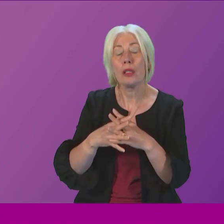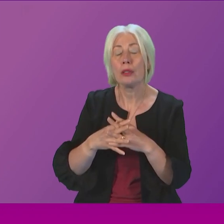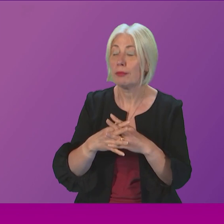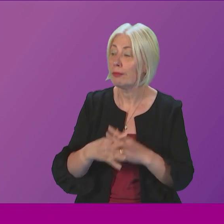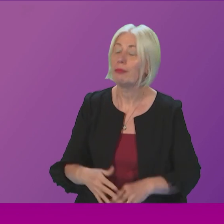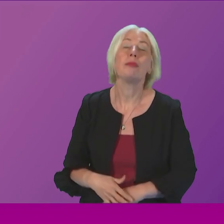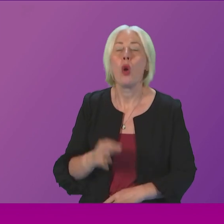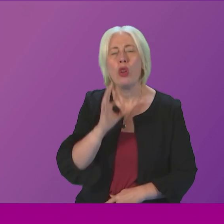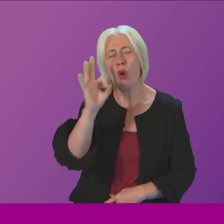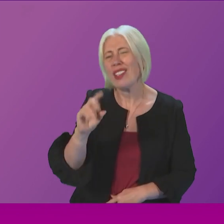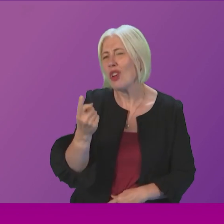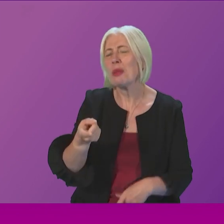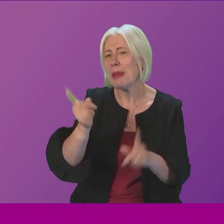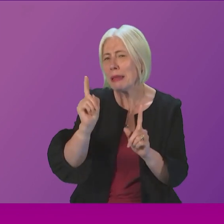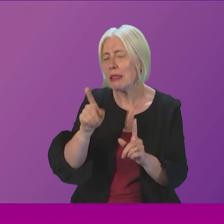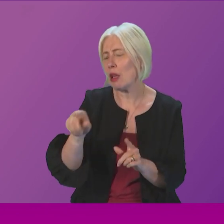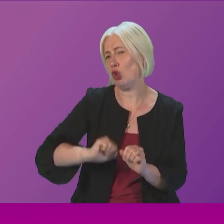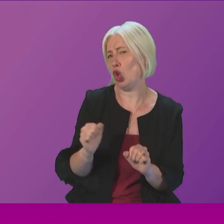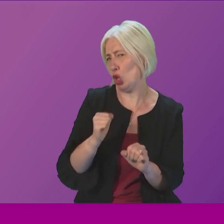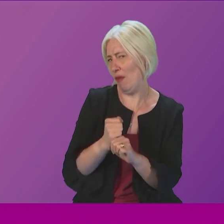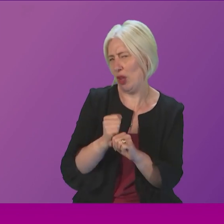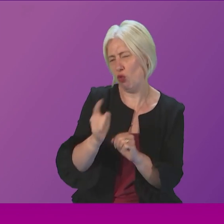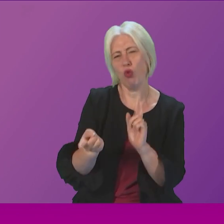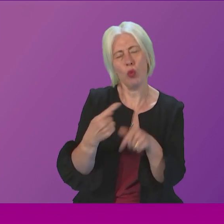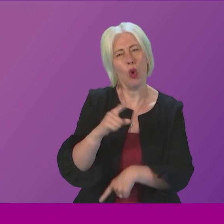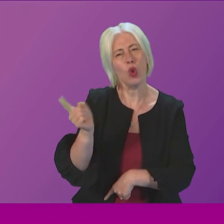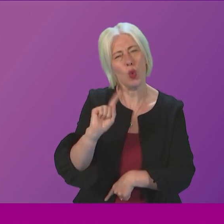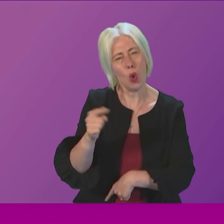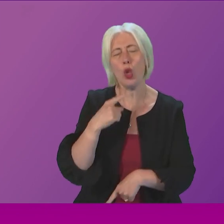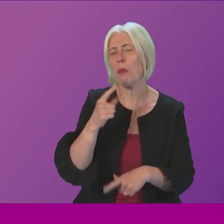To ask the First Minister what the Scottish Government’s response is to reported concerns